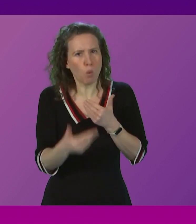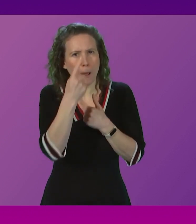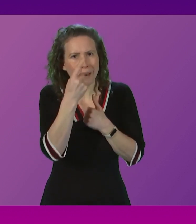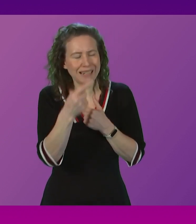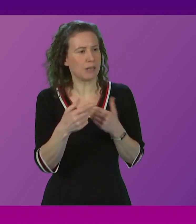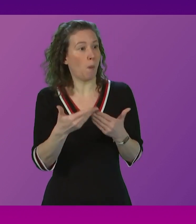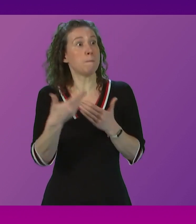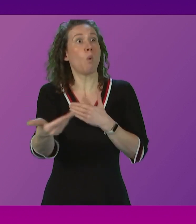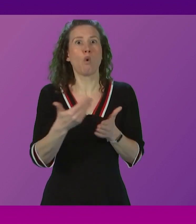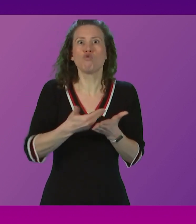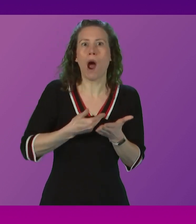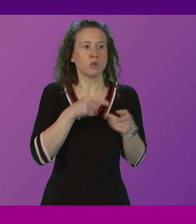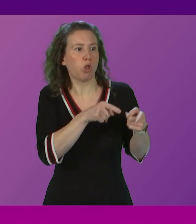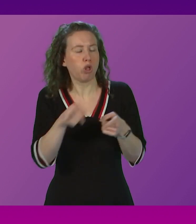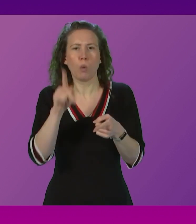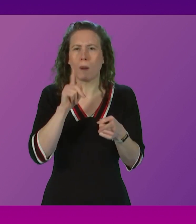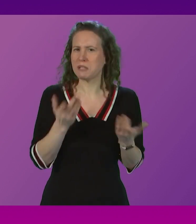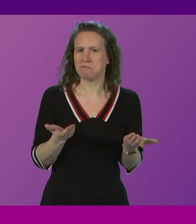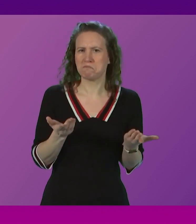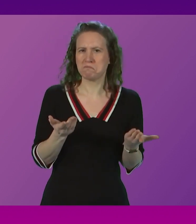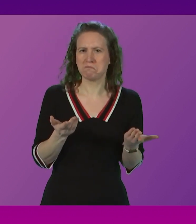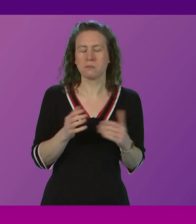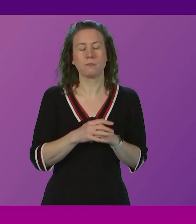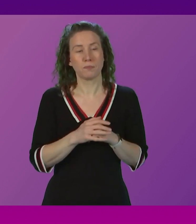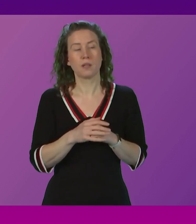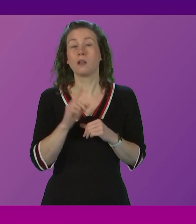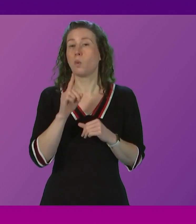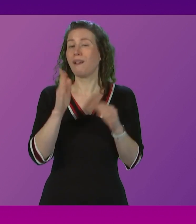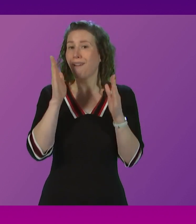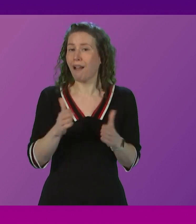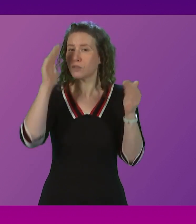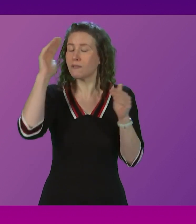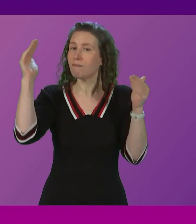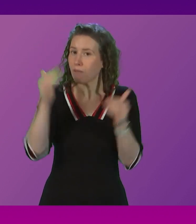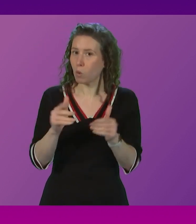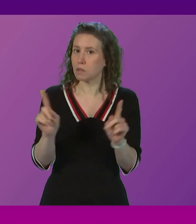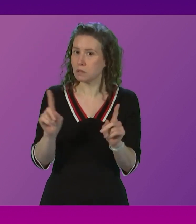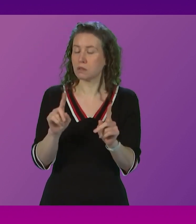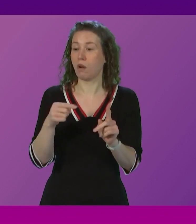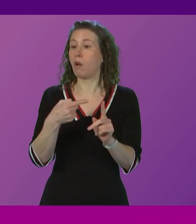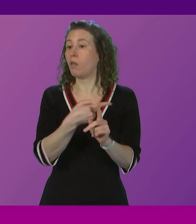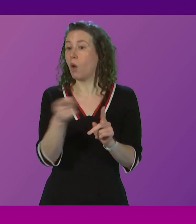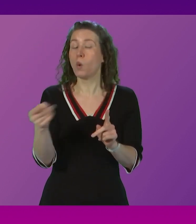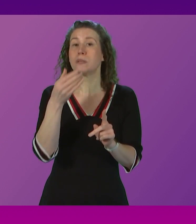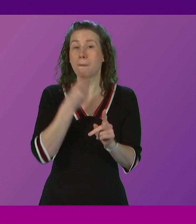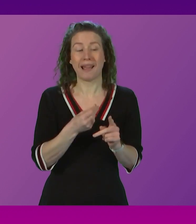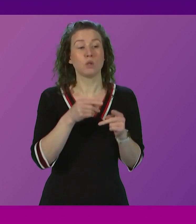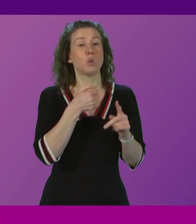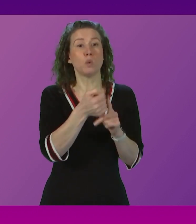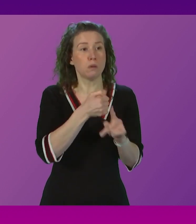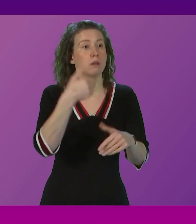to do that than is currently the case. We must focus on the men who abuse women—the predatory